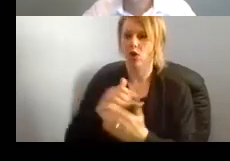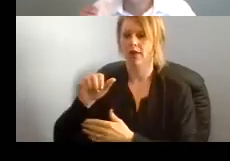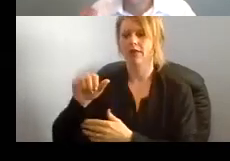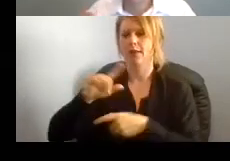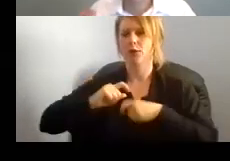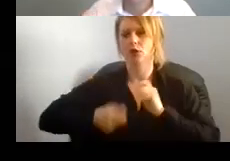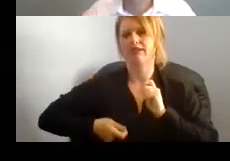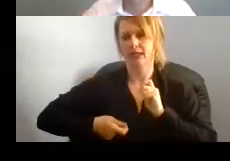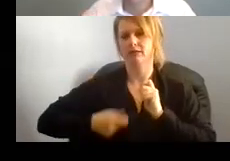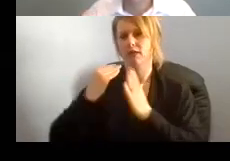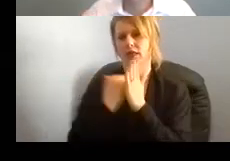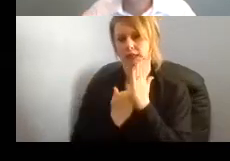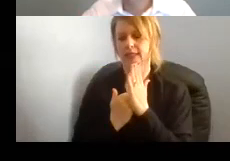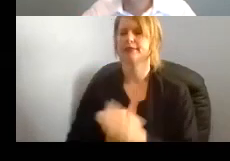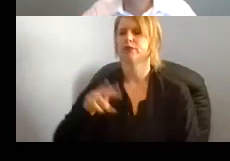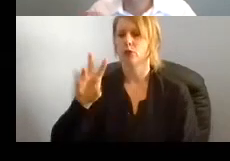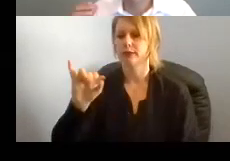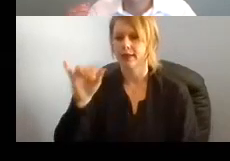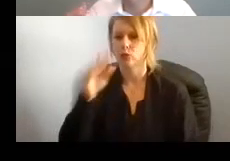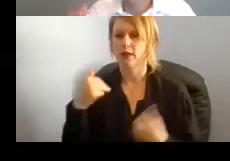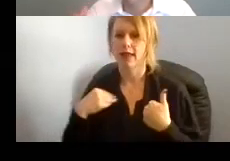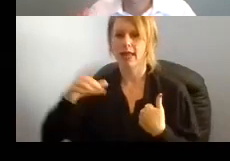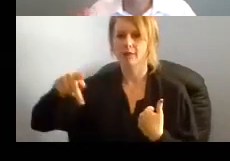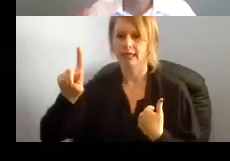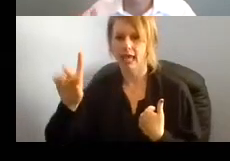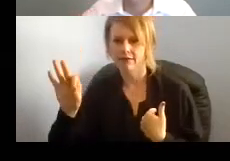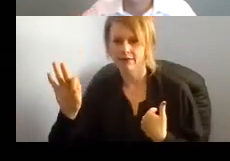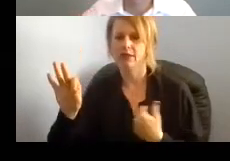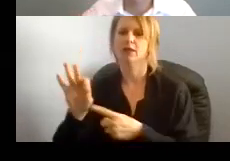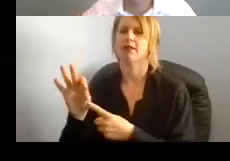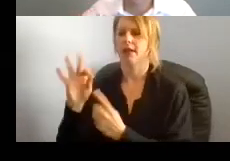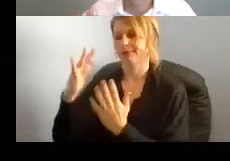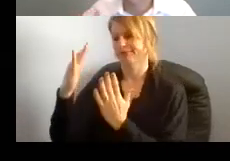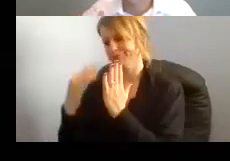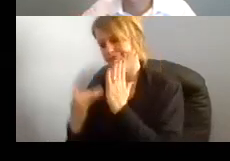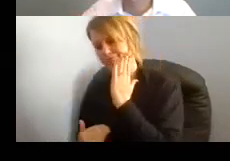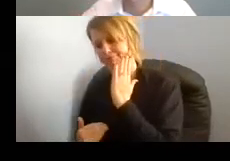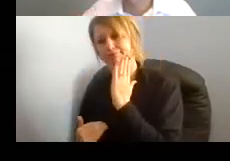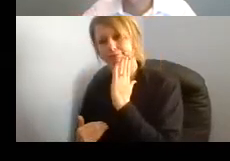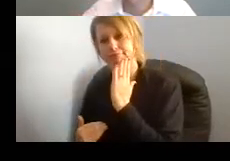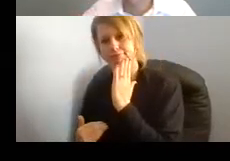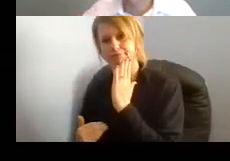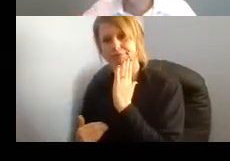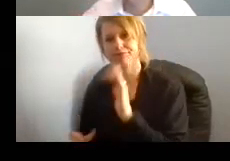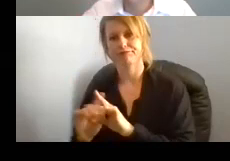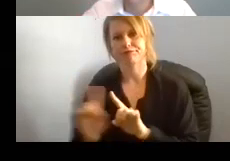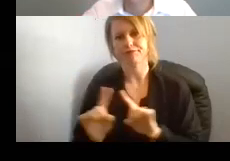So Wisconsin will have a PDF. And then it breaks it down within Wisconsin to different communities and then lists the